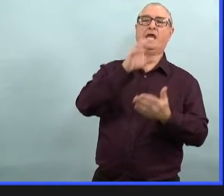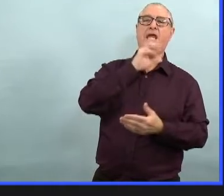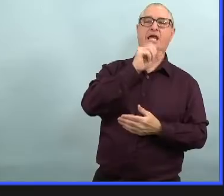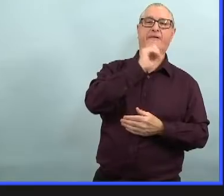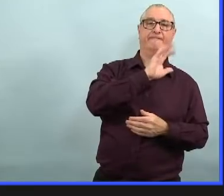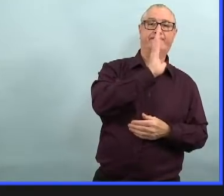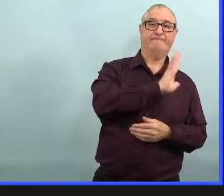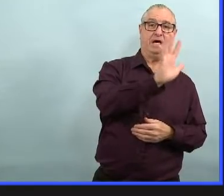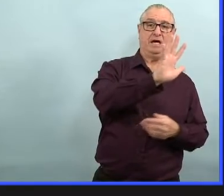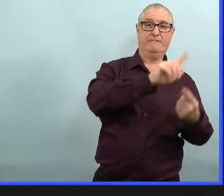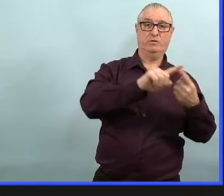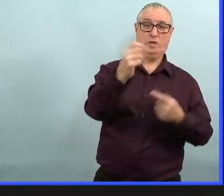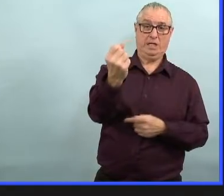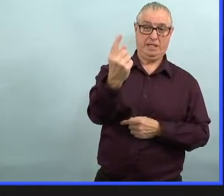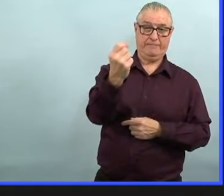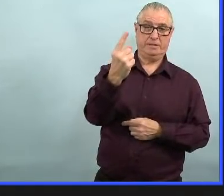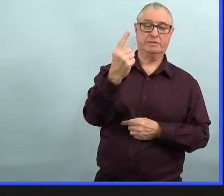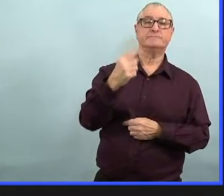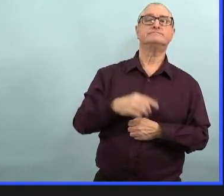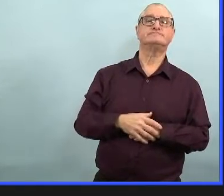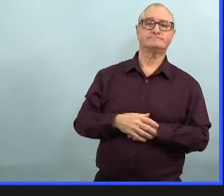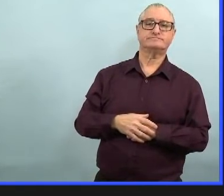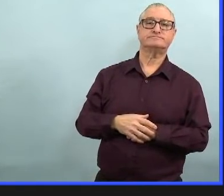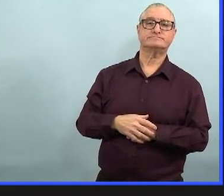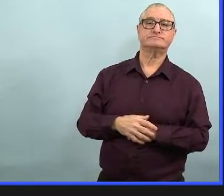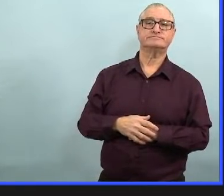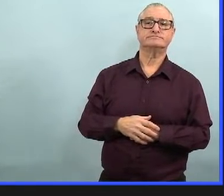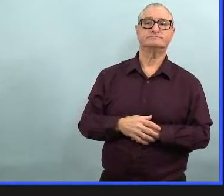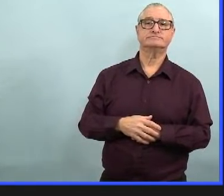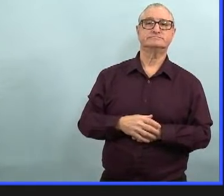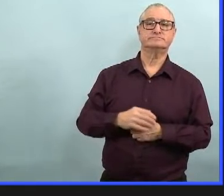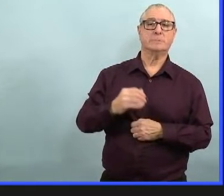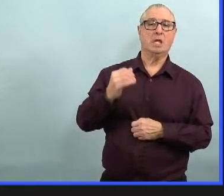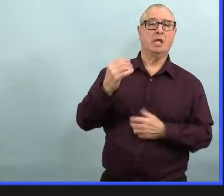shortened due to the risk of contracting omicron you want to give us your thoughts on that please